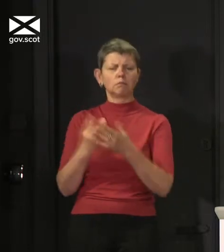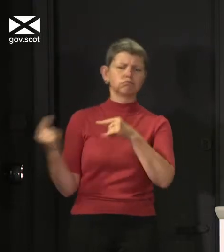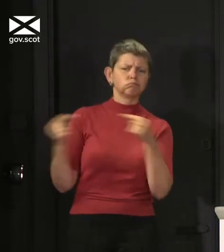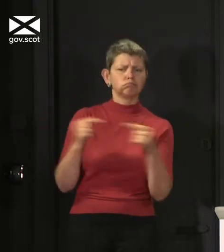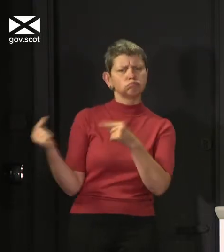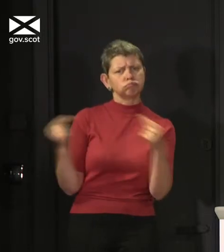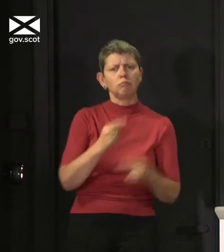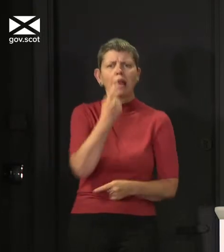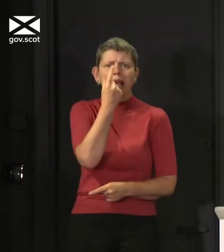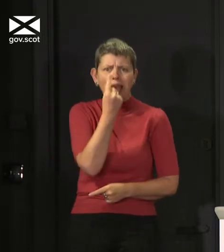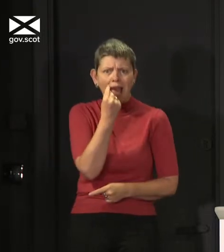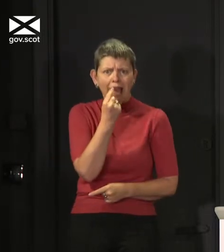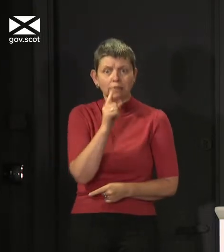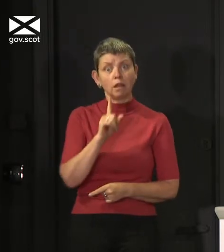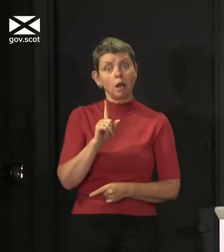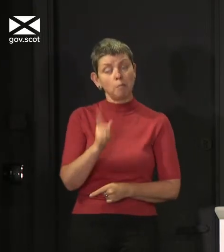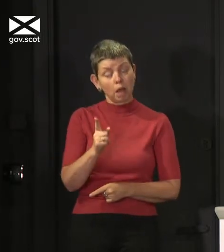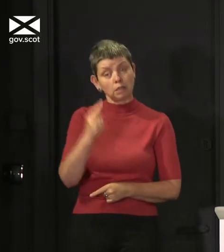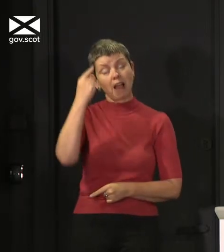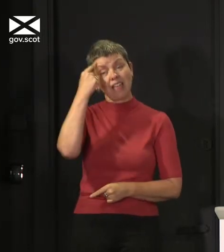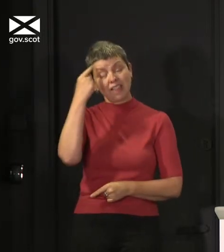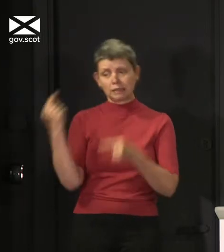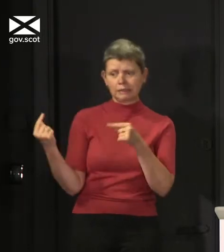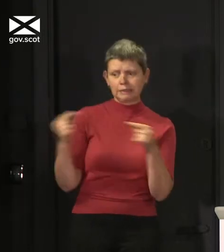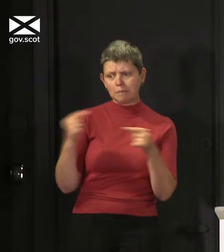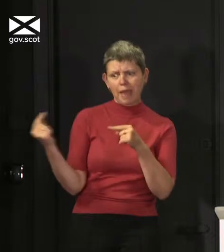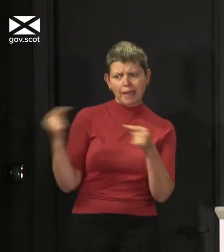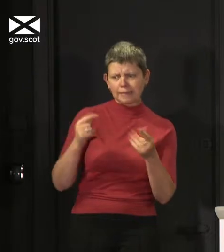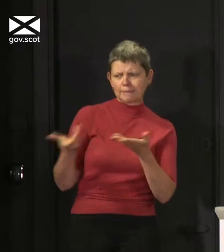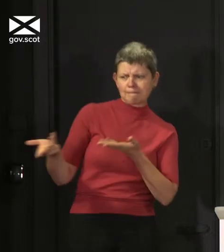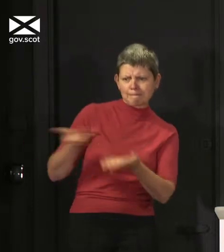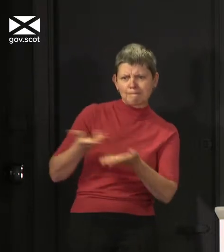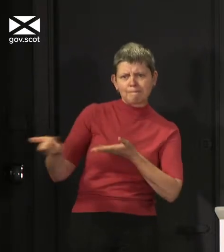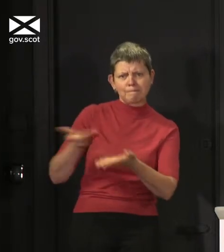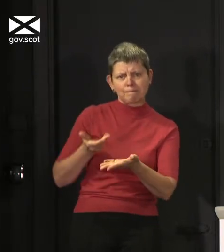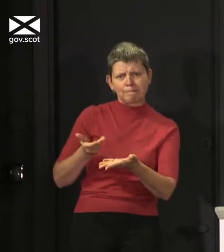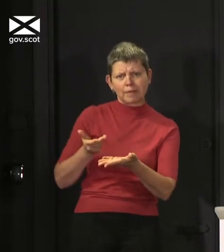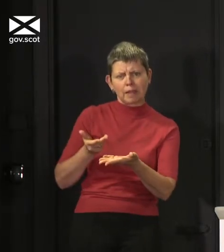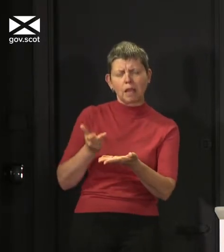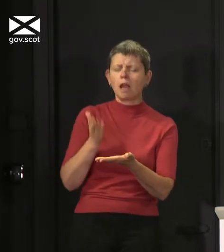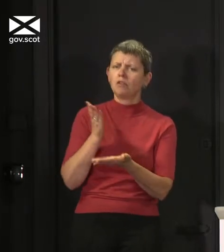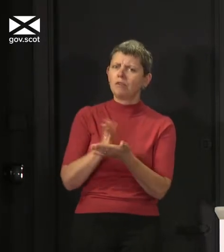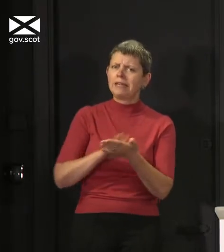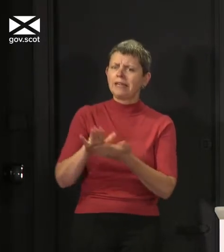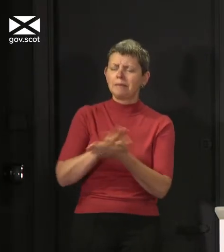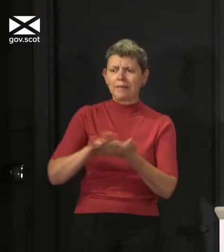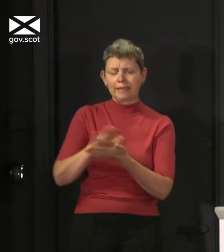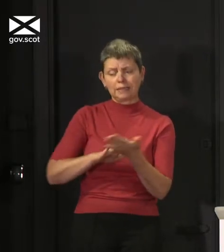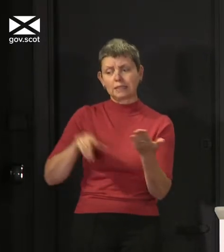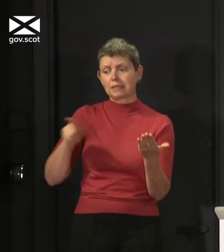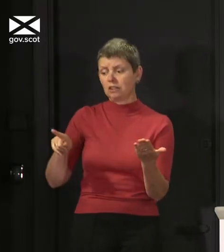we do debate that I think underlines the importance of not taking ill-thought through decisions